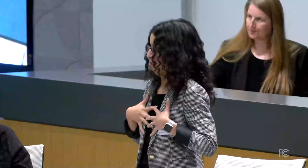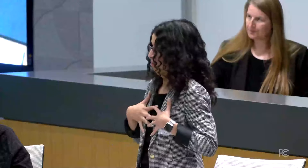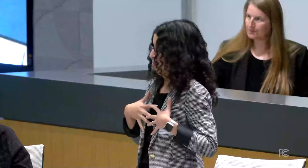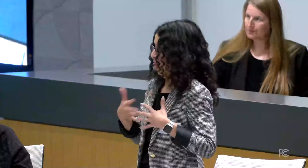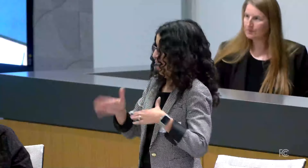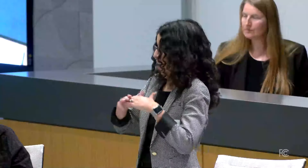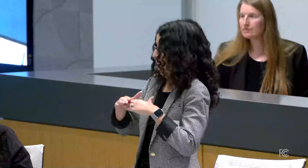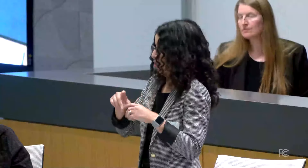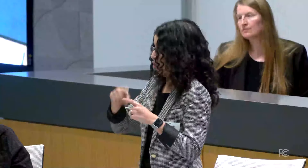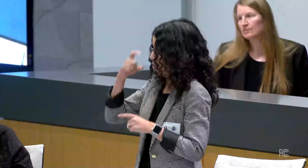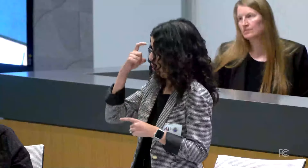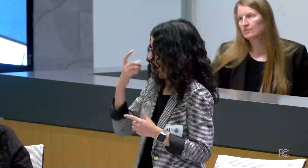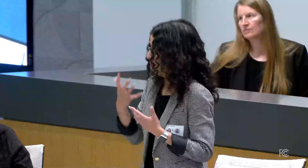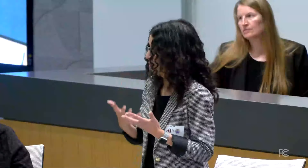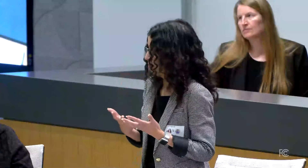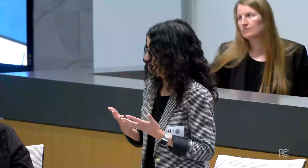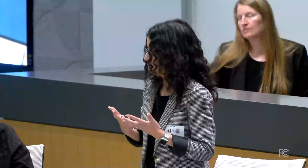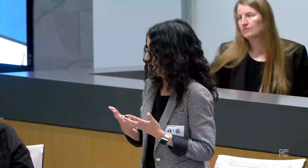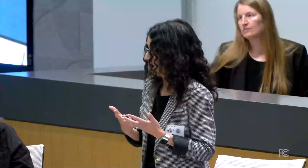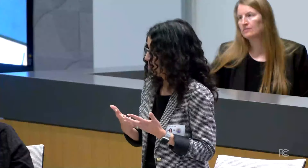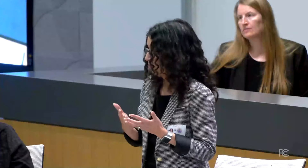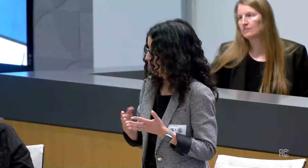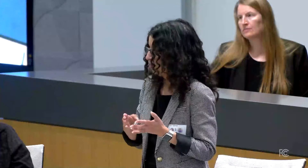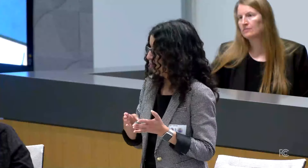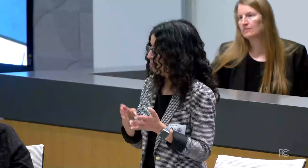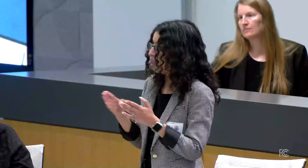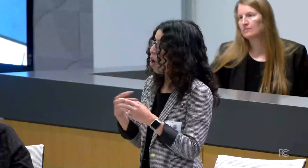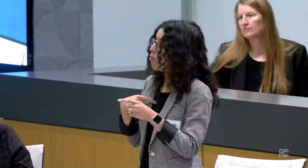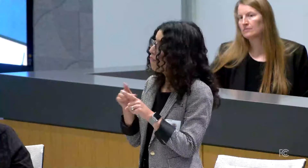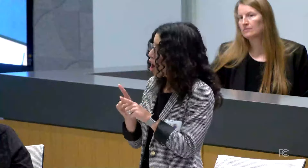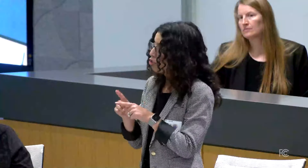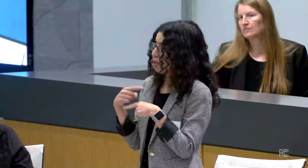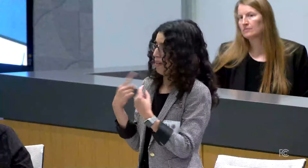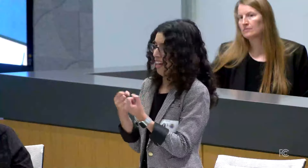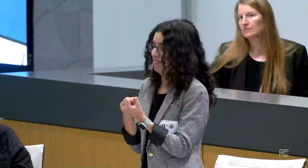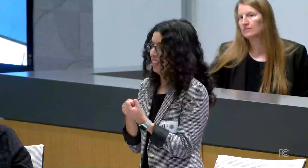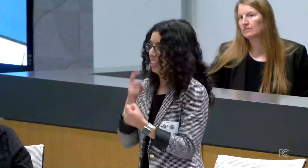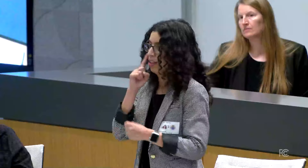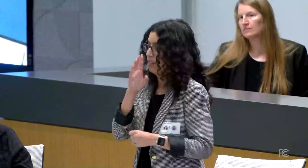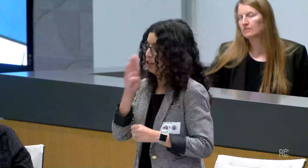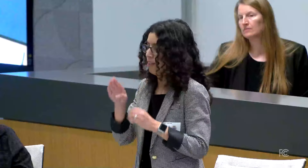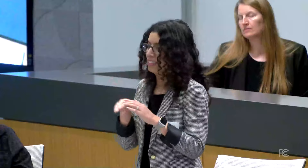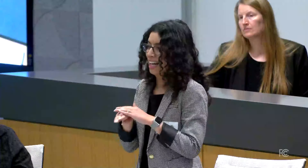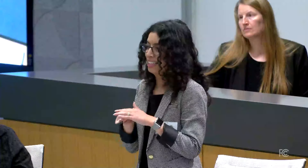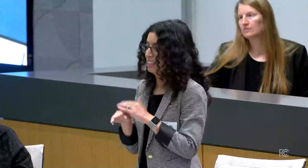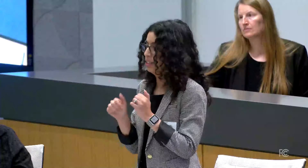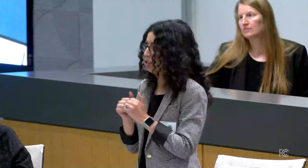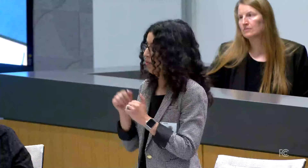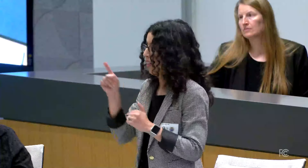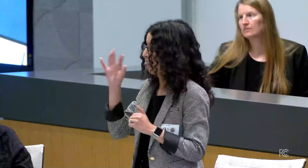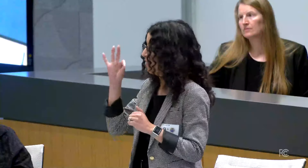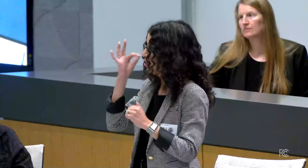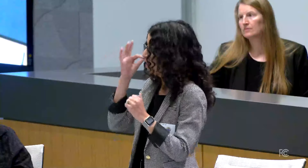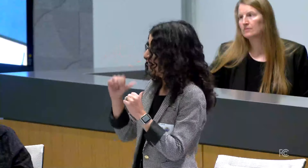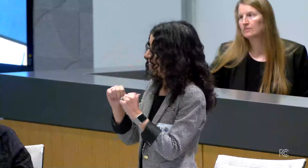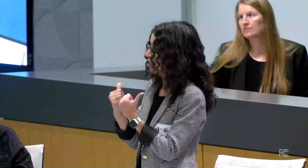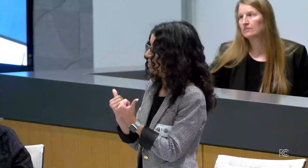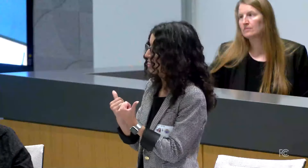THRILLED TO SEE THAT 98 THE IS -- 988 IS PROVIDING ASL SERVICE AND AS TIA JUST MENTIONED PEOPLE IN CRISIS OFTEN THEN HAVE TO COMMUNICATE IN ENGLISH AND